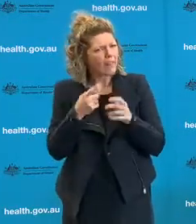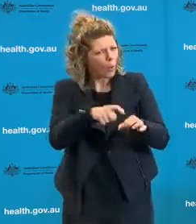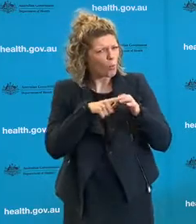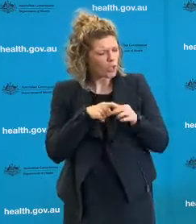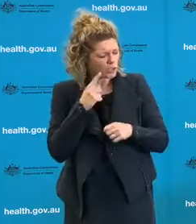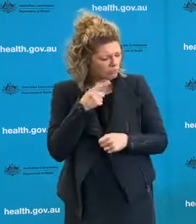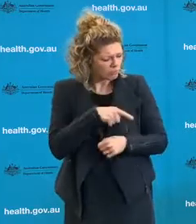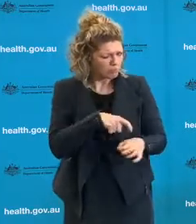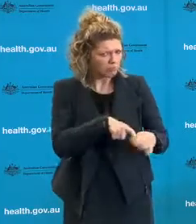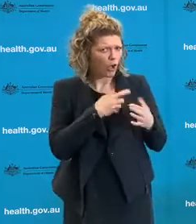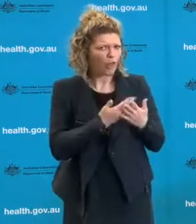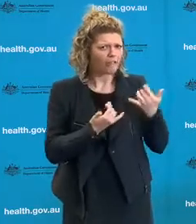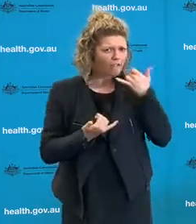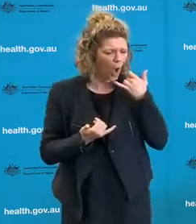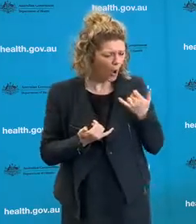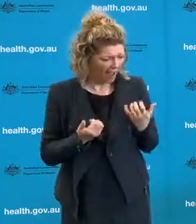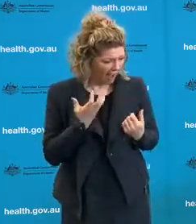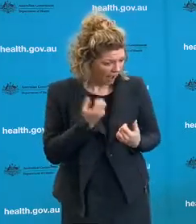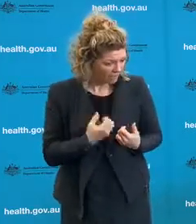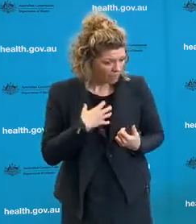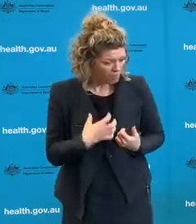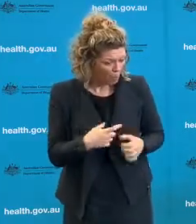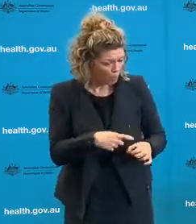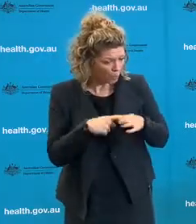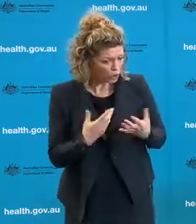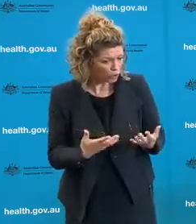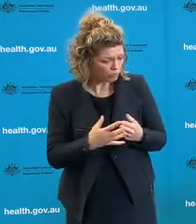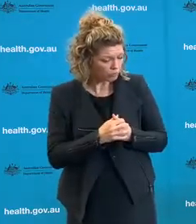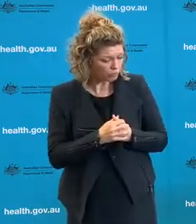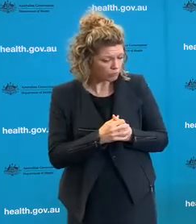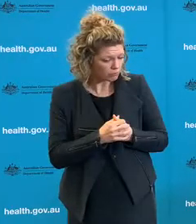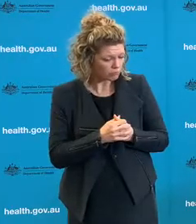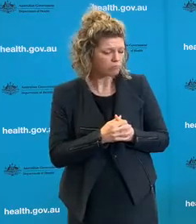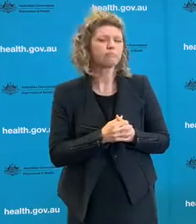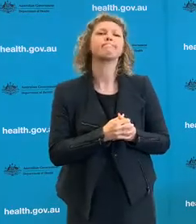she's got one other question. No I think you covered it thanks doctor.